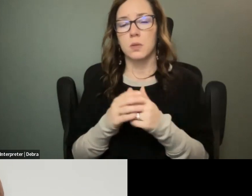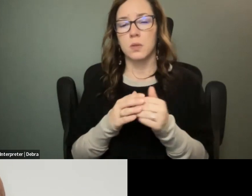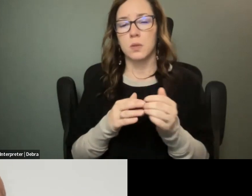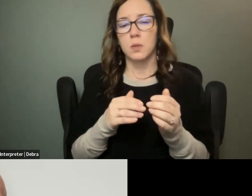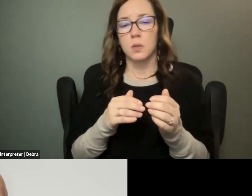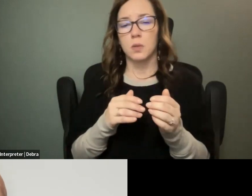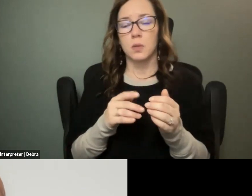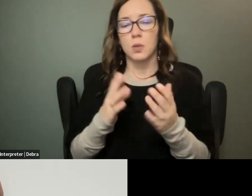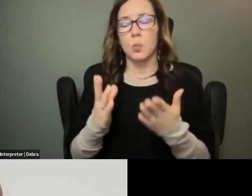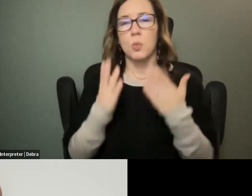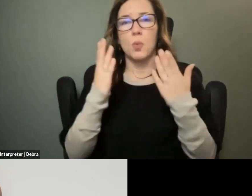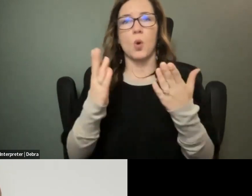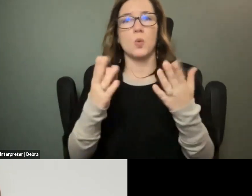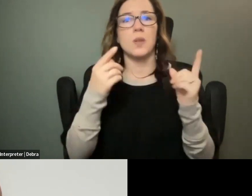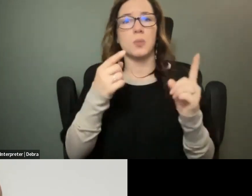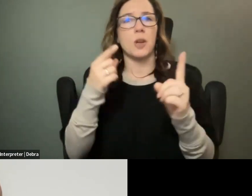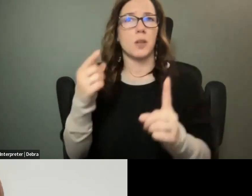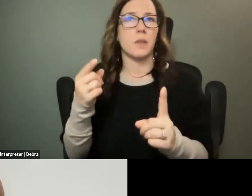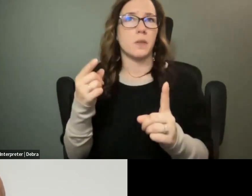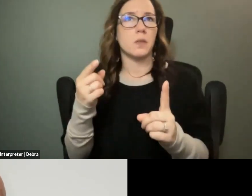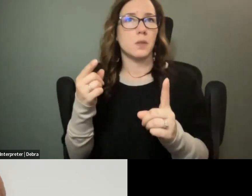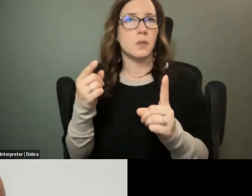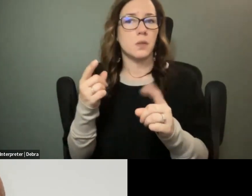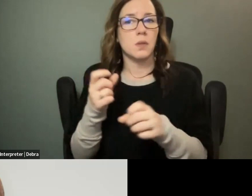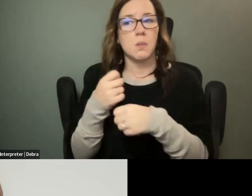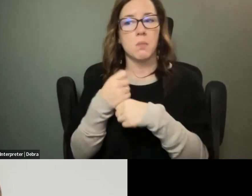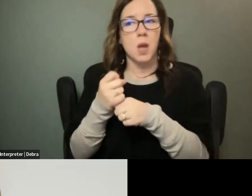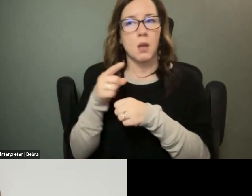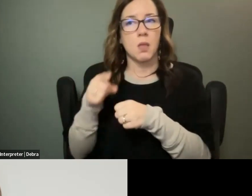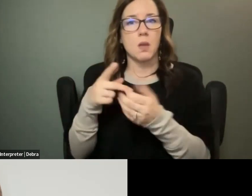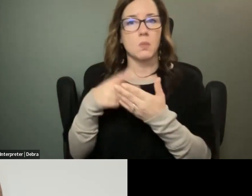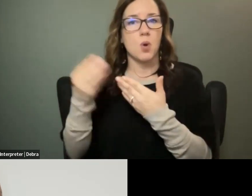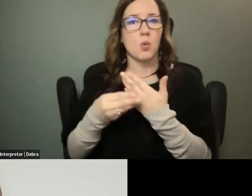objectives meet the